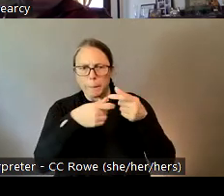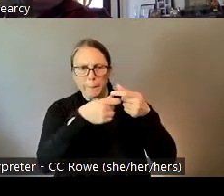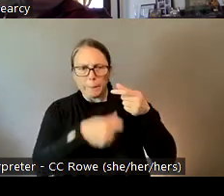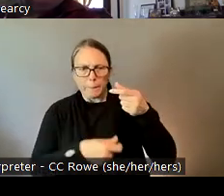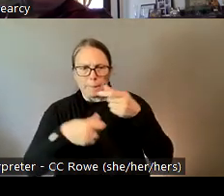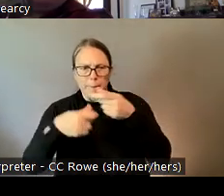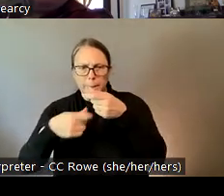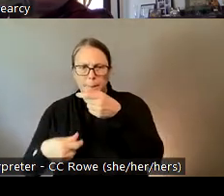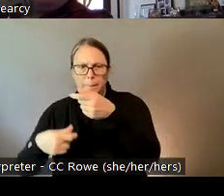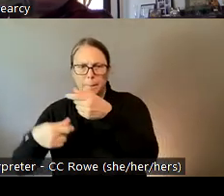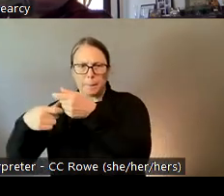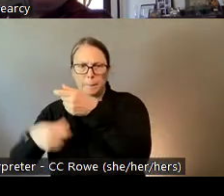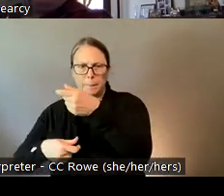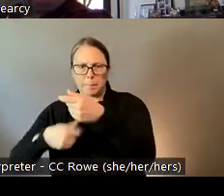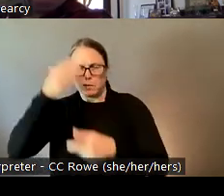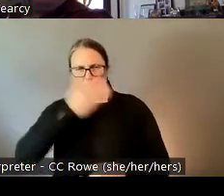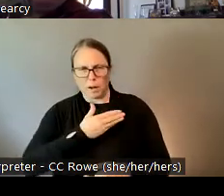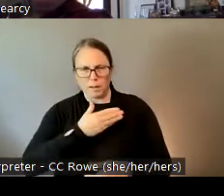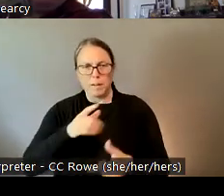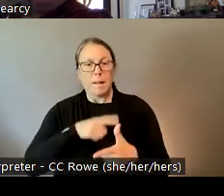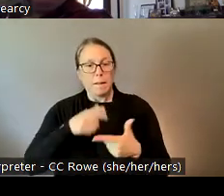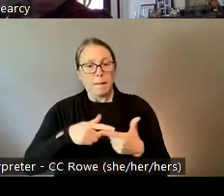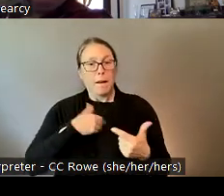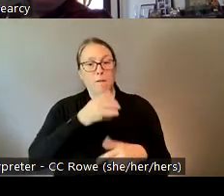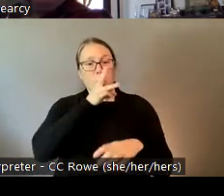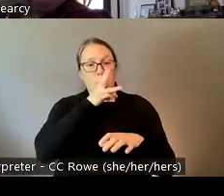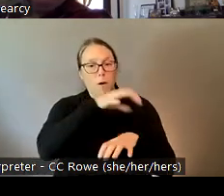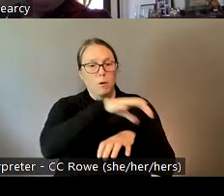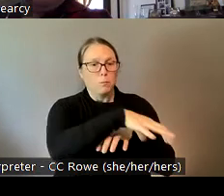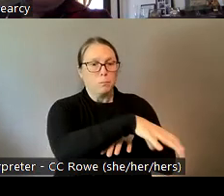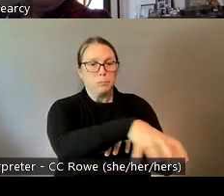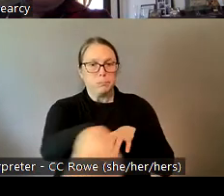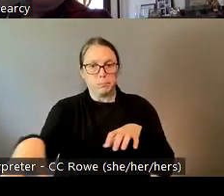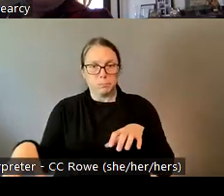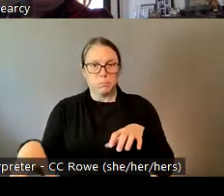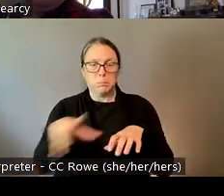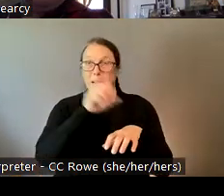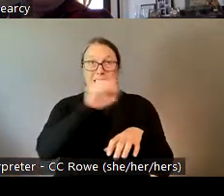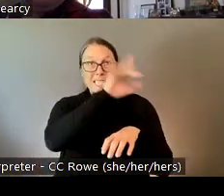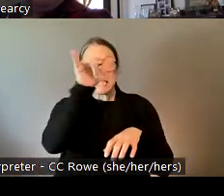And then it's in front of a little body of water and the sky above it is blue. So what we're going to say